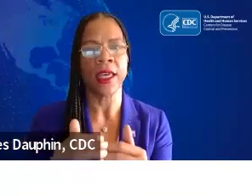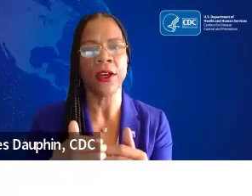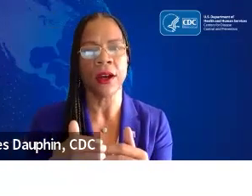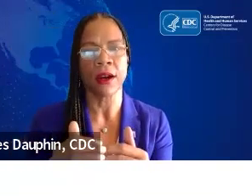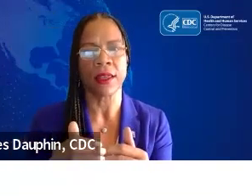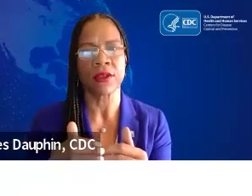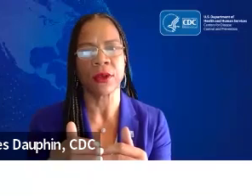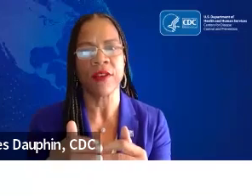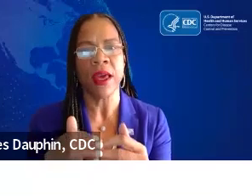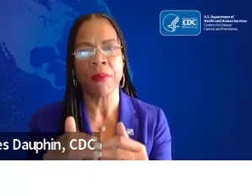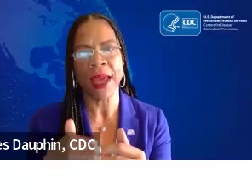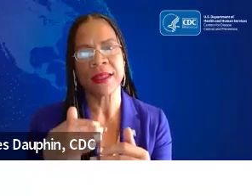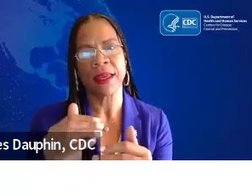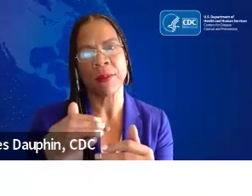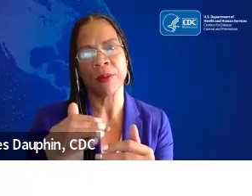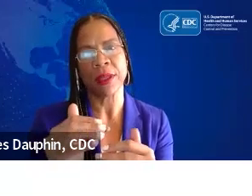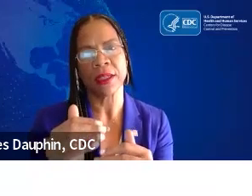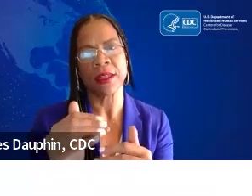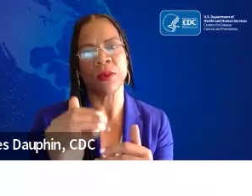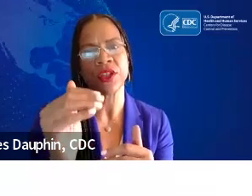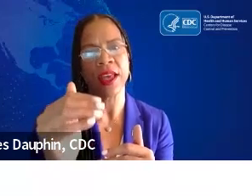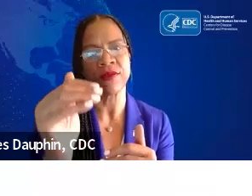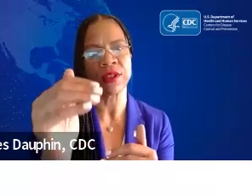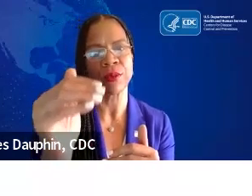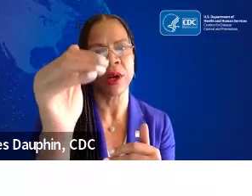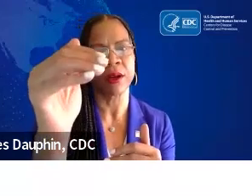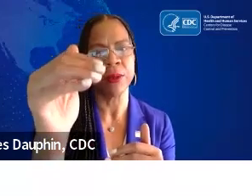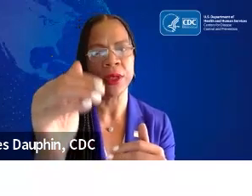here are the sort of basic capabilities that we should have to support our community.